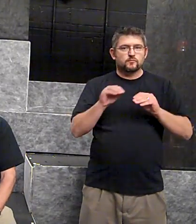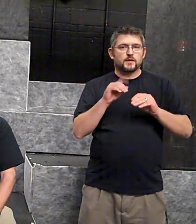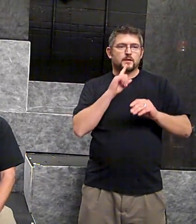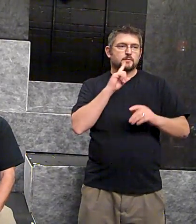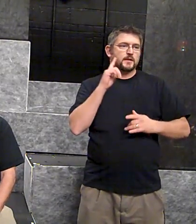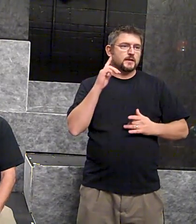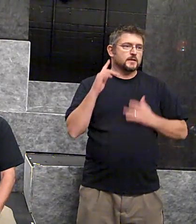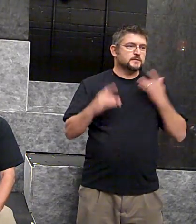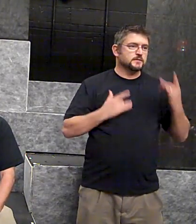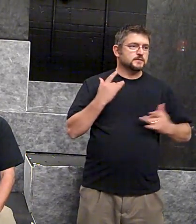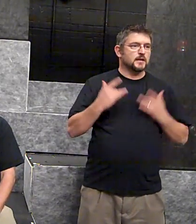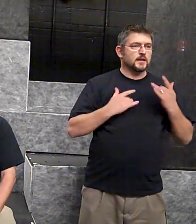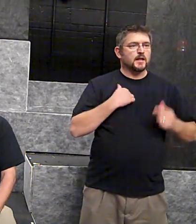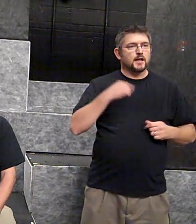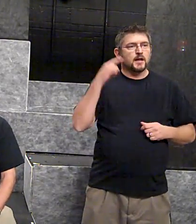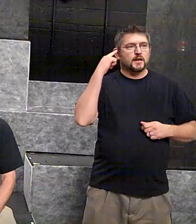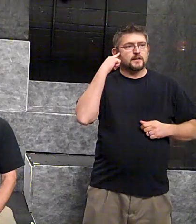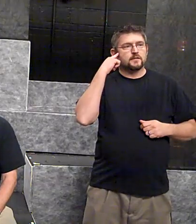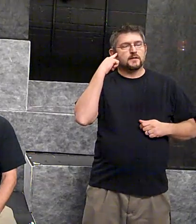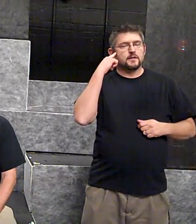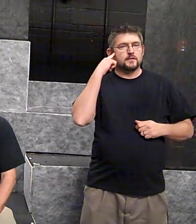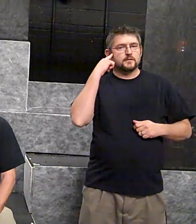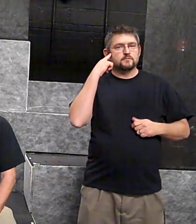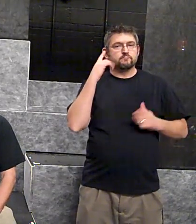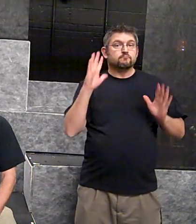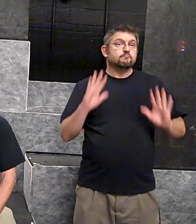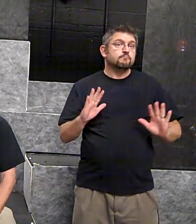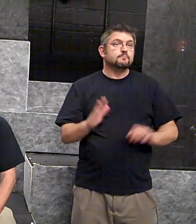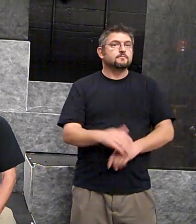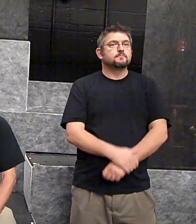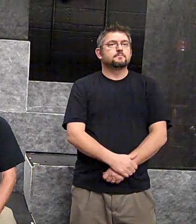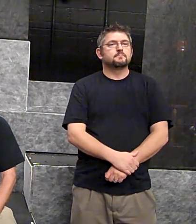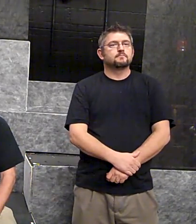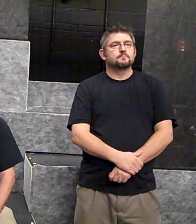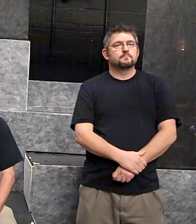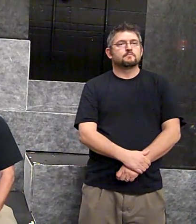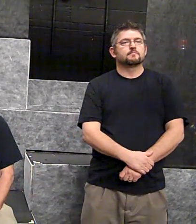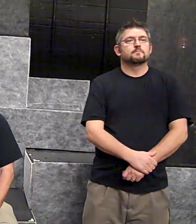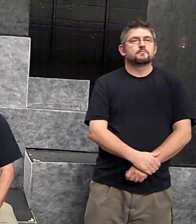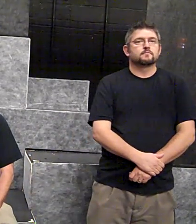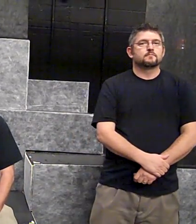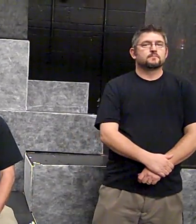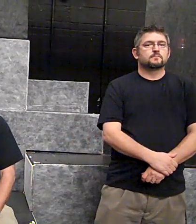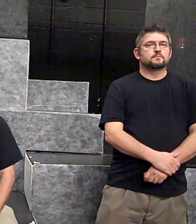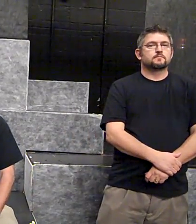and I think everyone's going to love it Awesome!